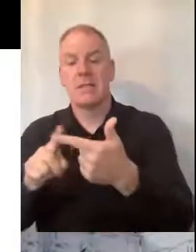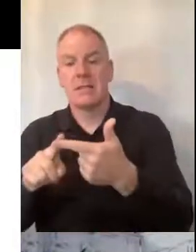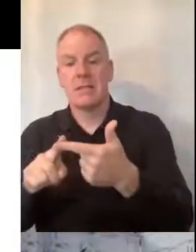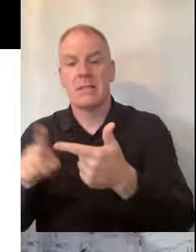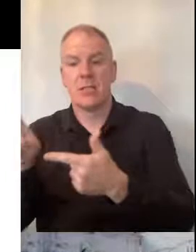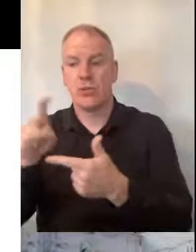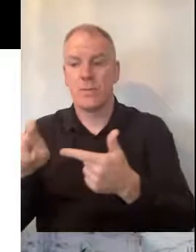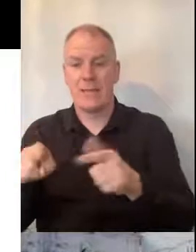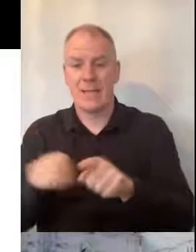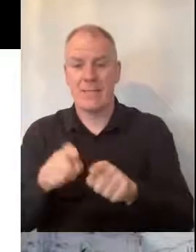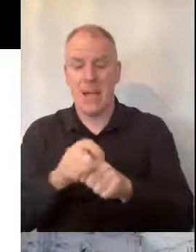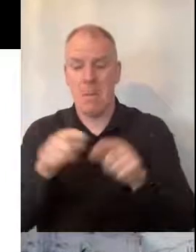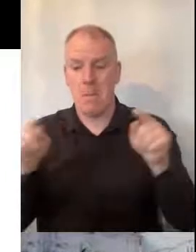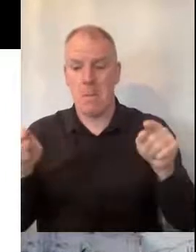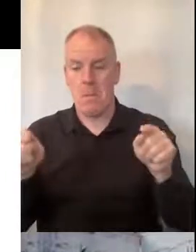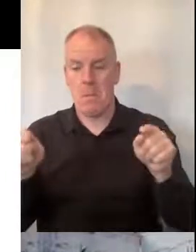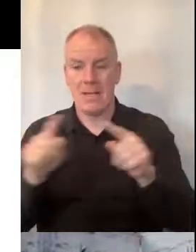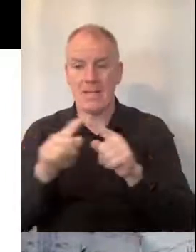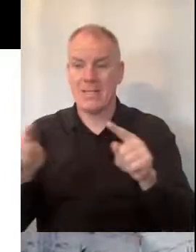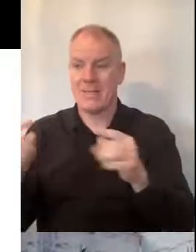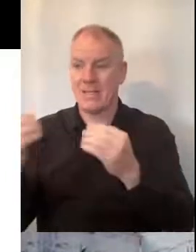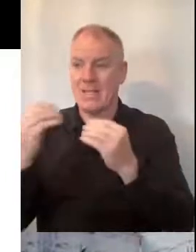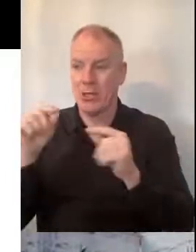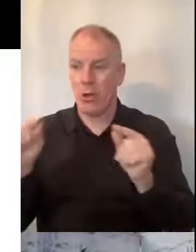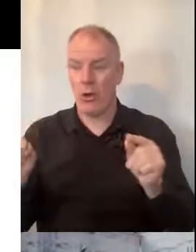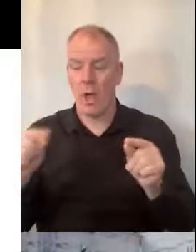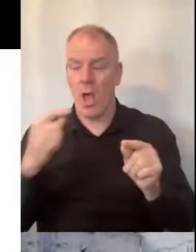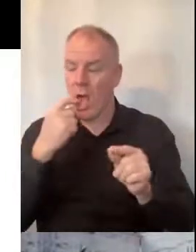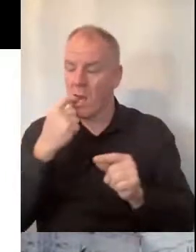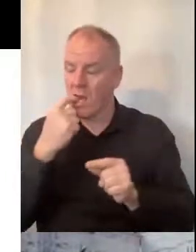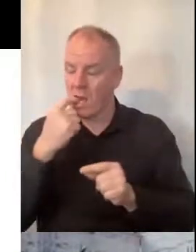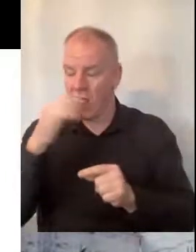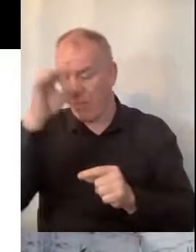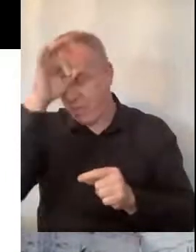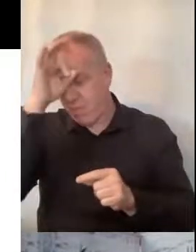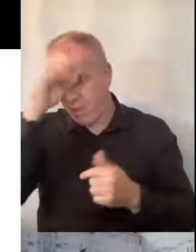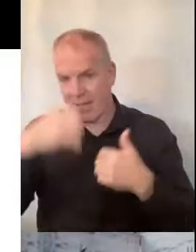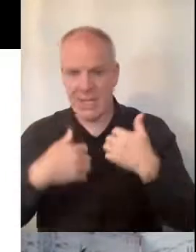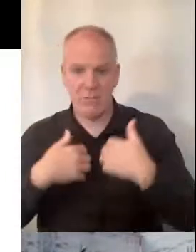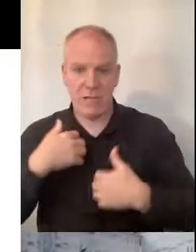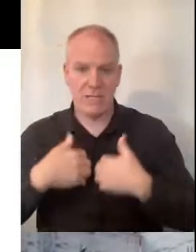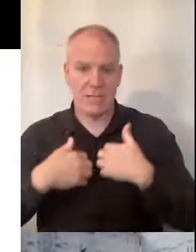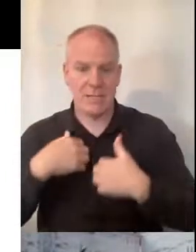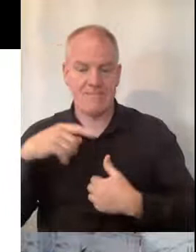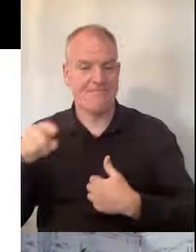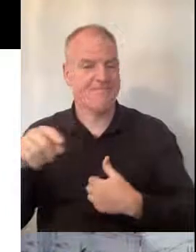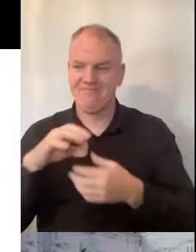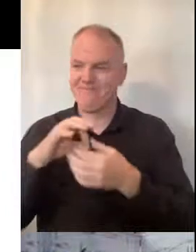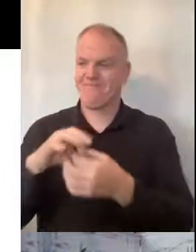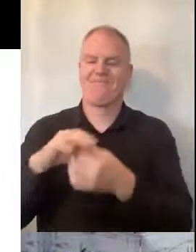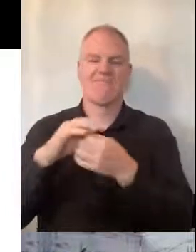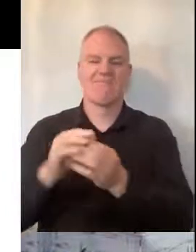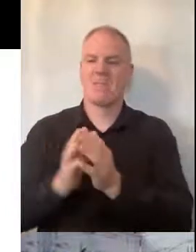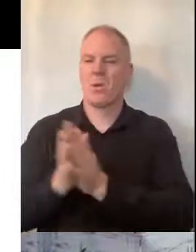same time with someone else on a topic that you have absolutely no interest in. You're not engaged, you're not motivated.